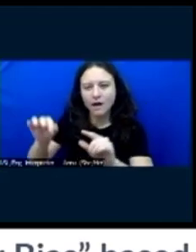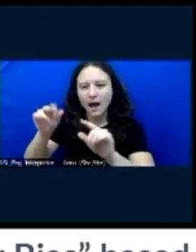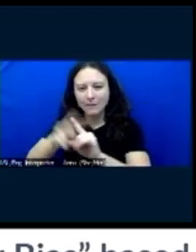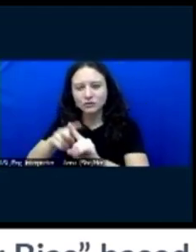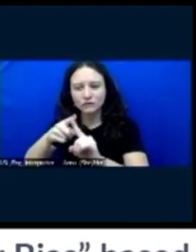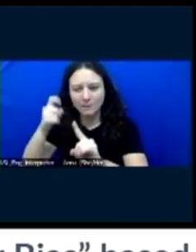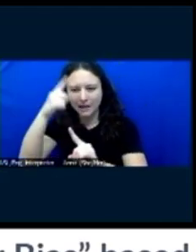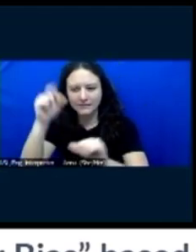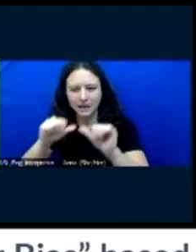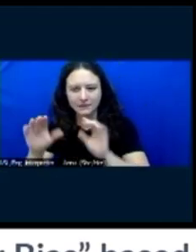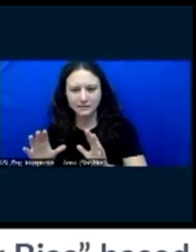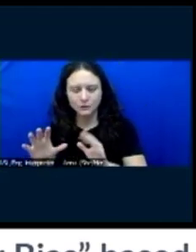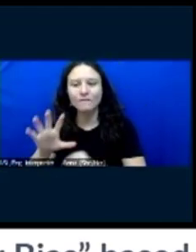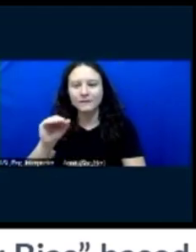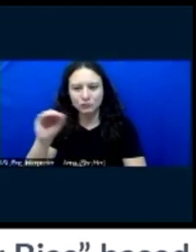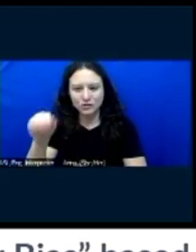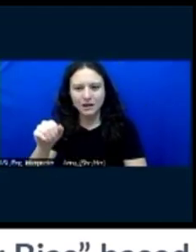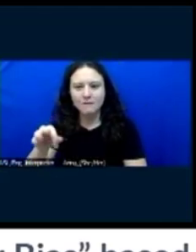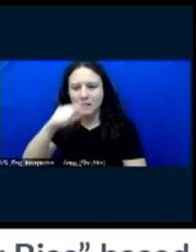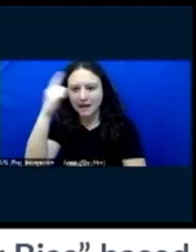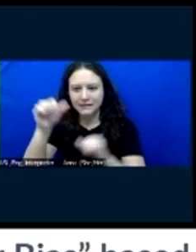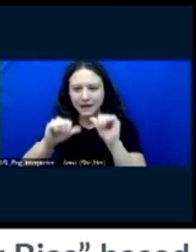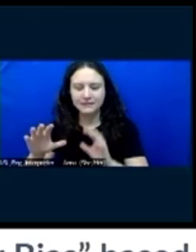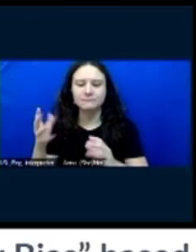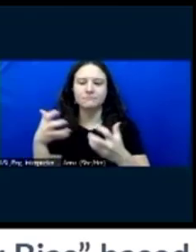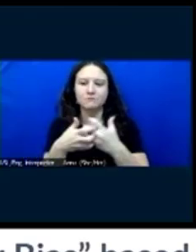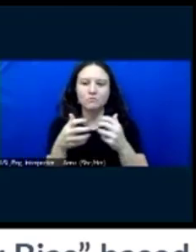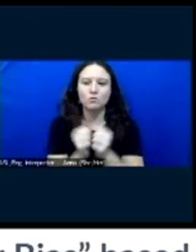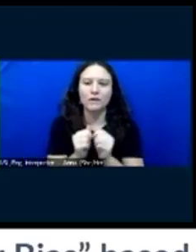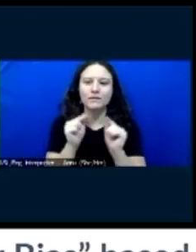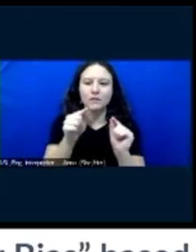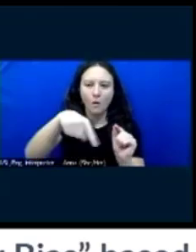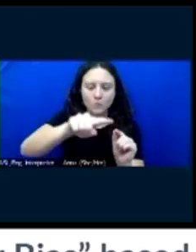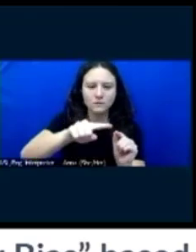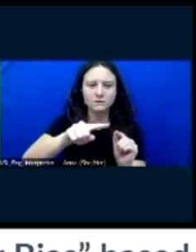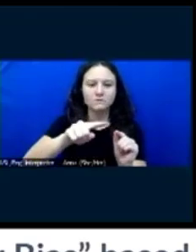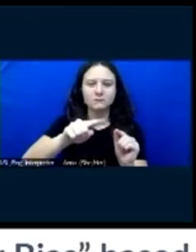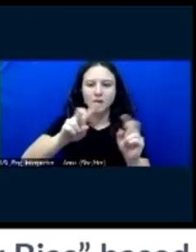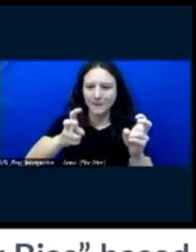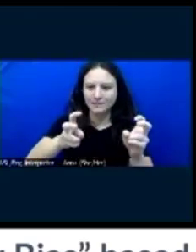So, let's just call those African American preferred topics.